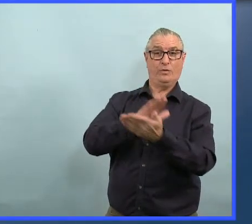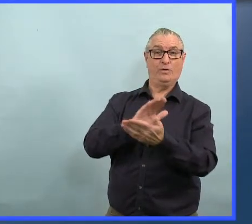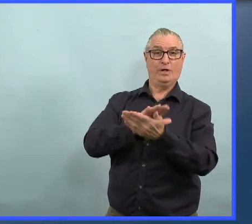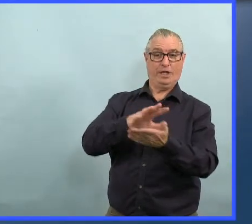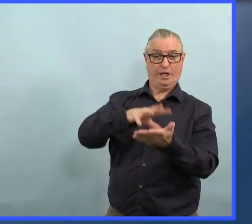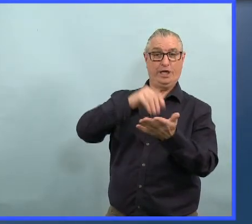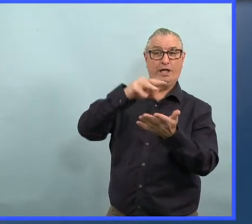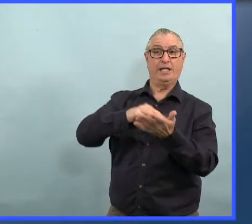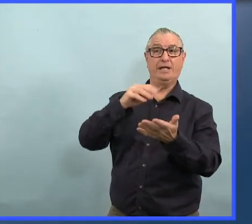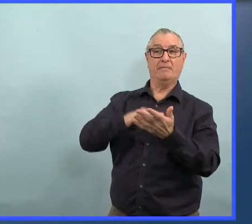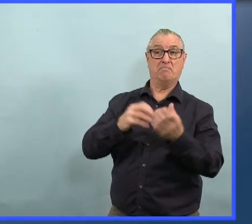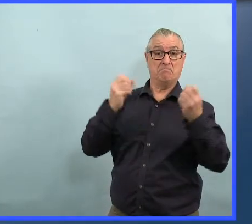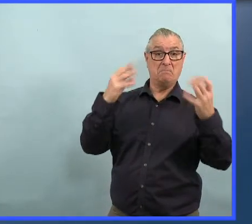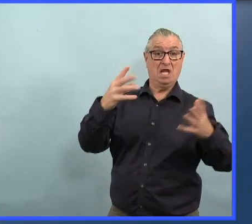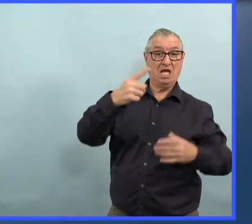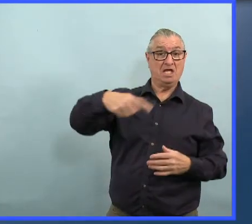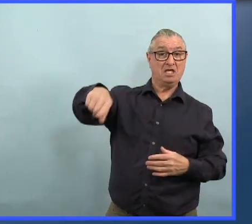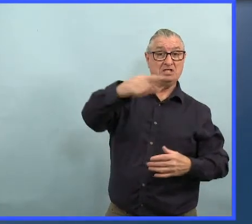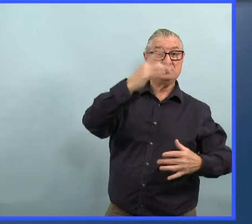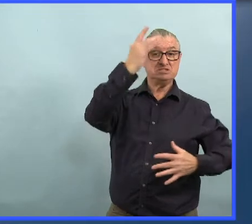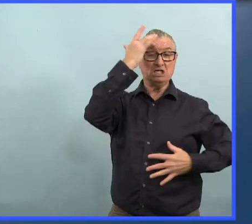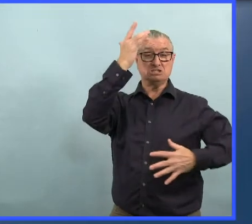basically just yeah what are you hearing from uh from our schools